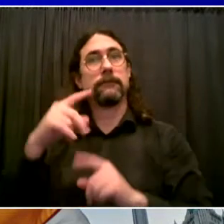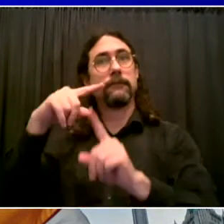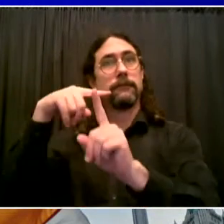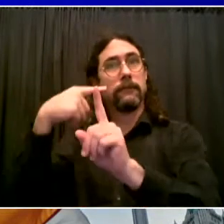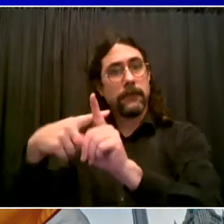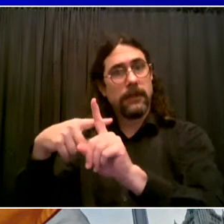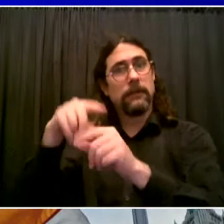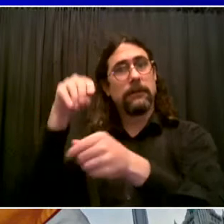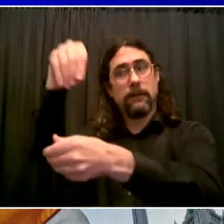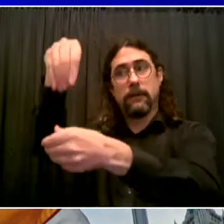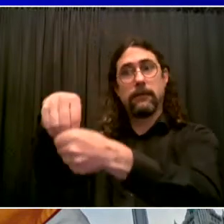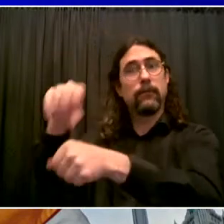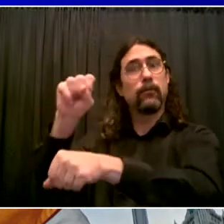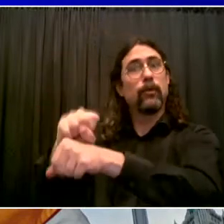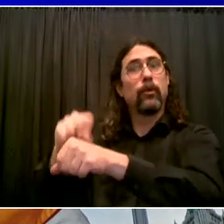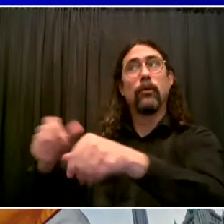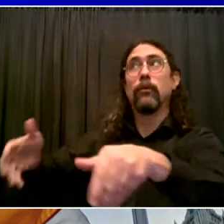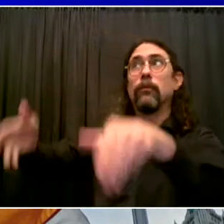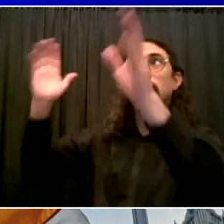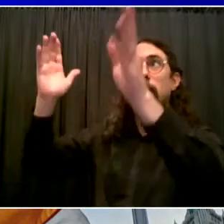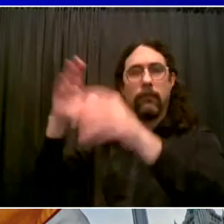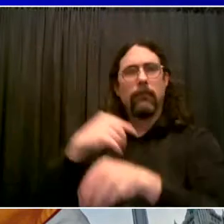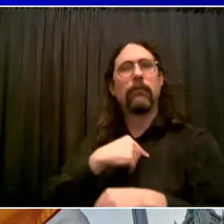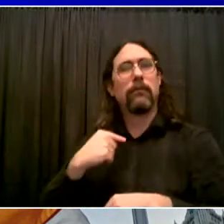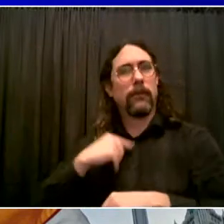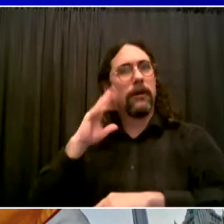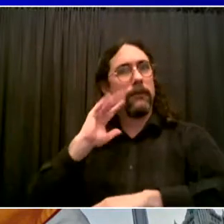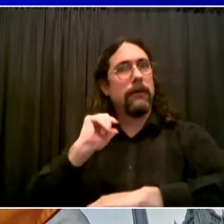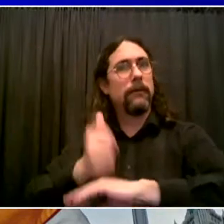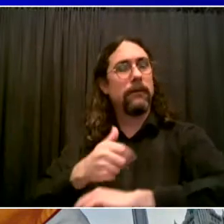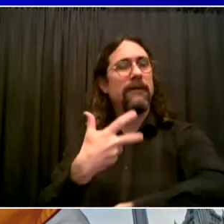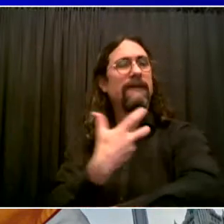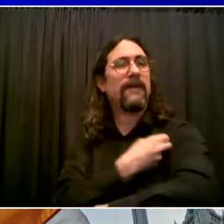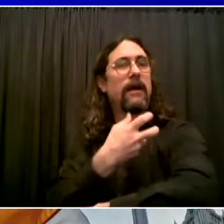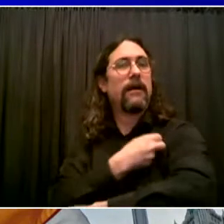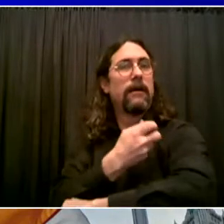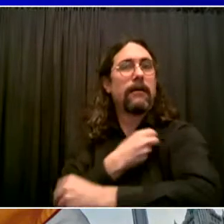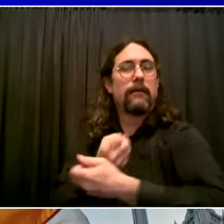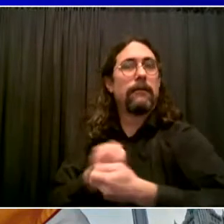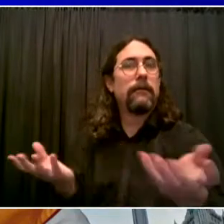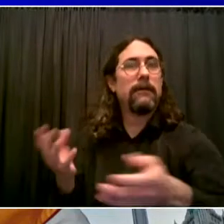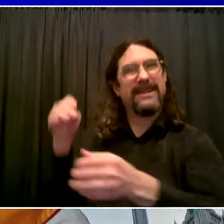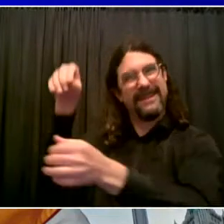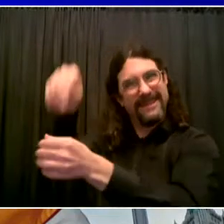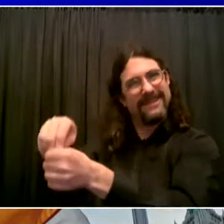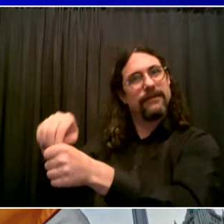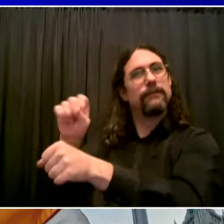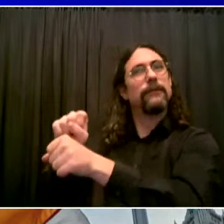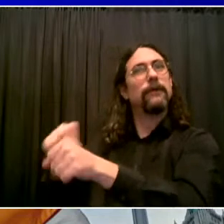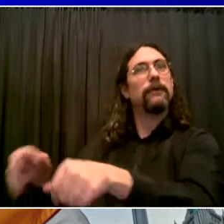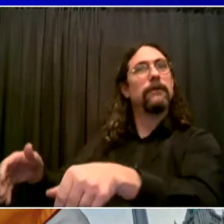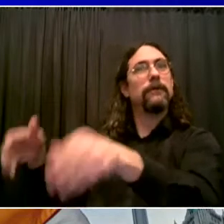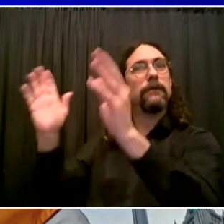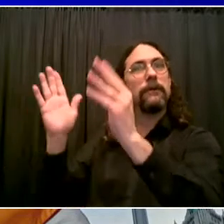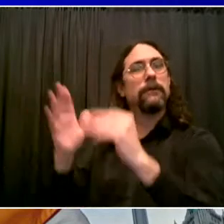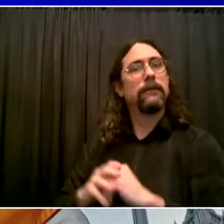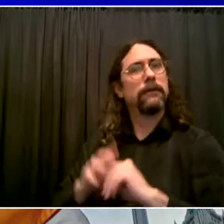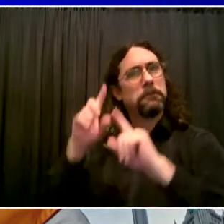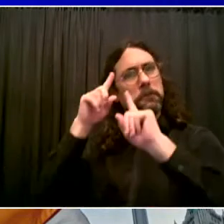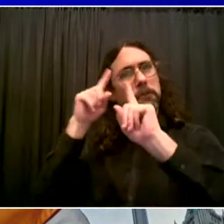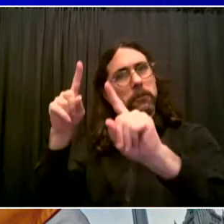VACCINATED.